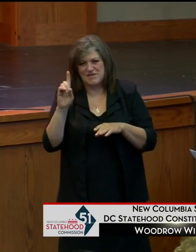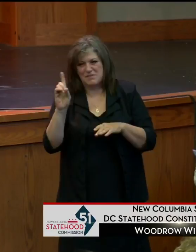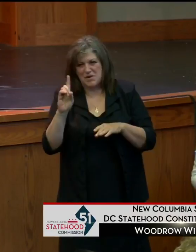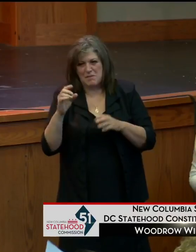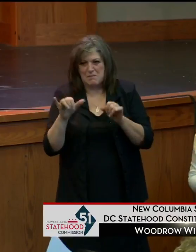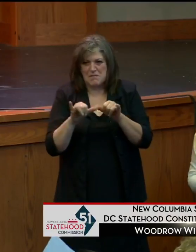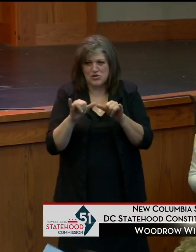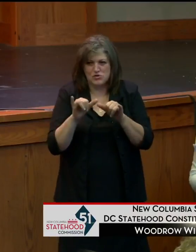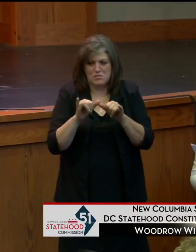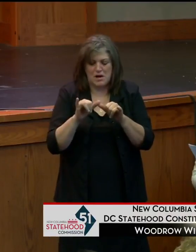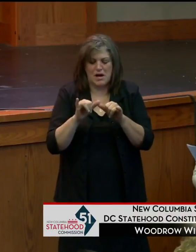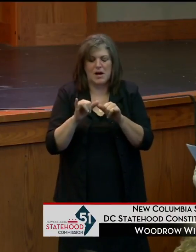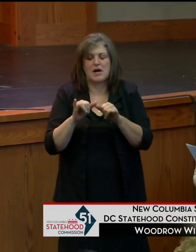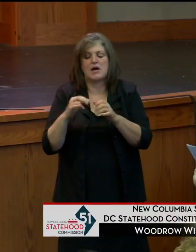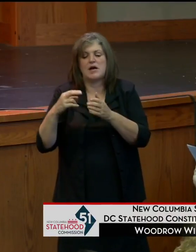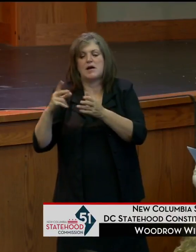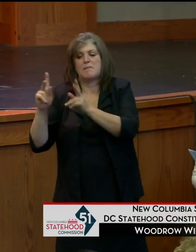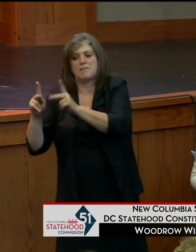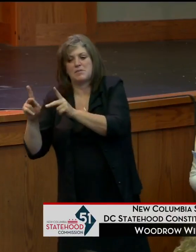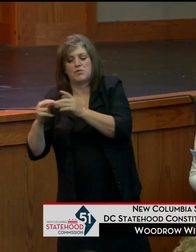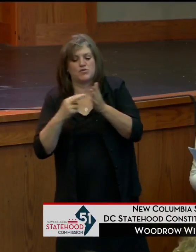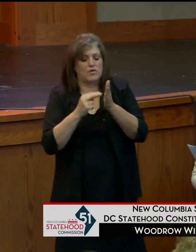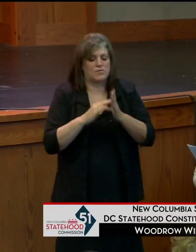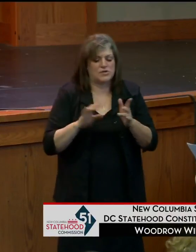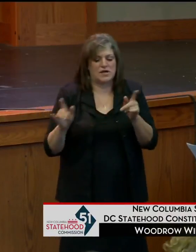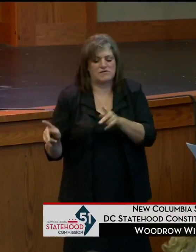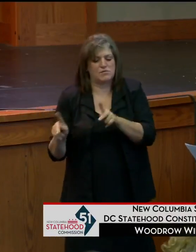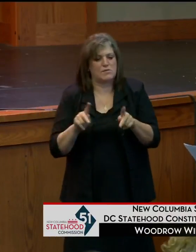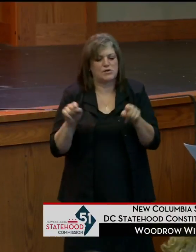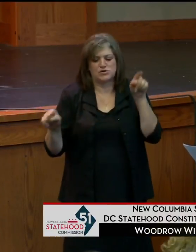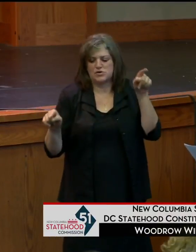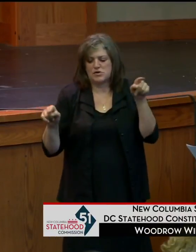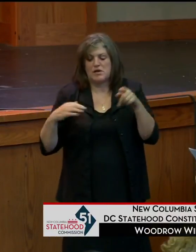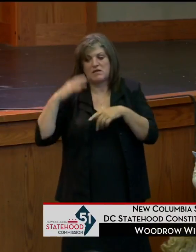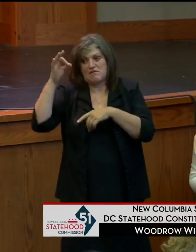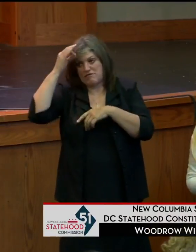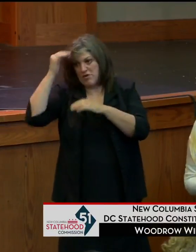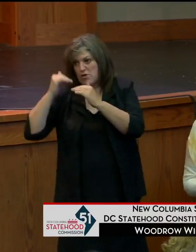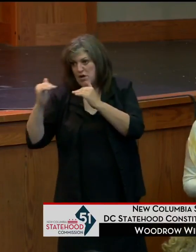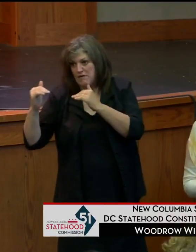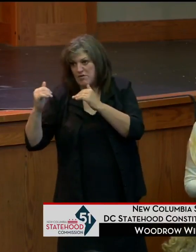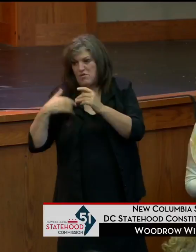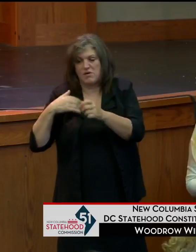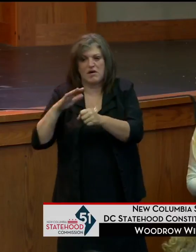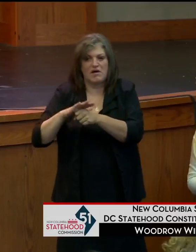RATIO OF REPRESENTATIVES TO POPULATION. OTHER THAN AT THE FEDERAL LEVEL WHERE WE LACK SENATORS AND A